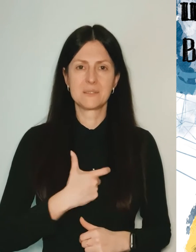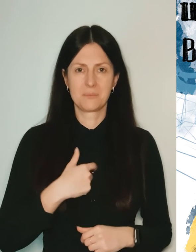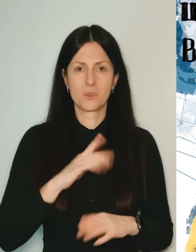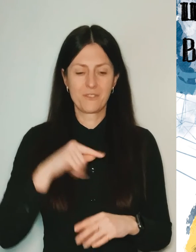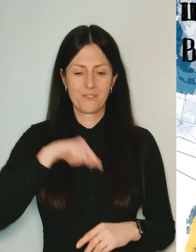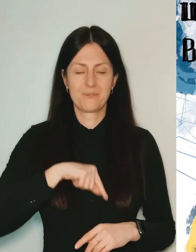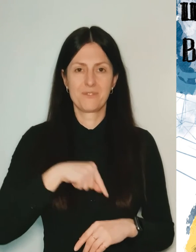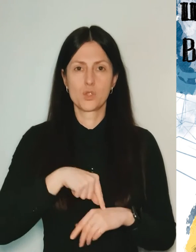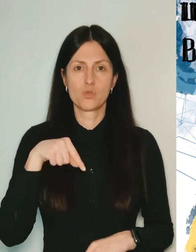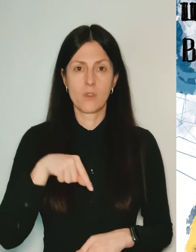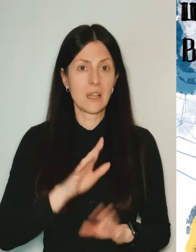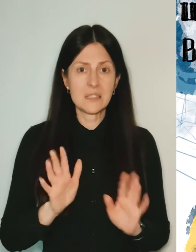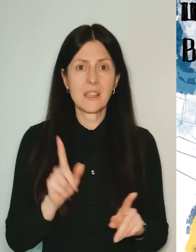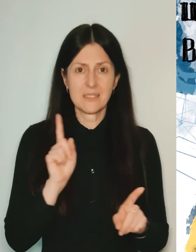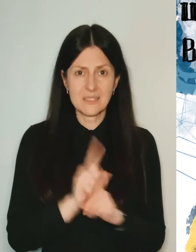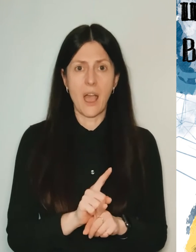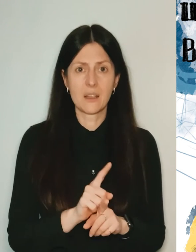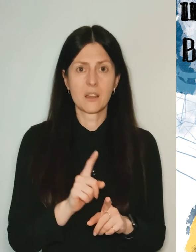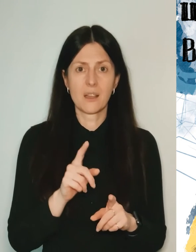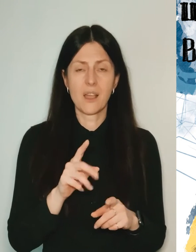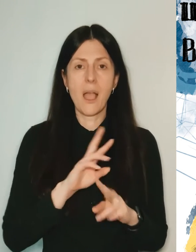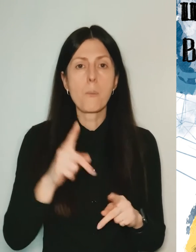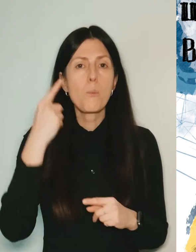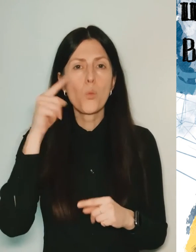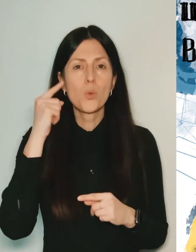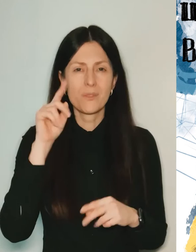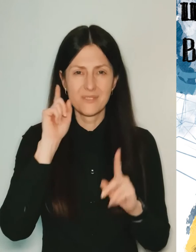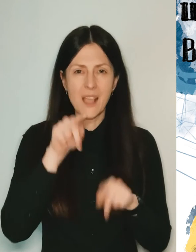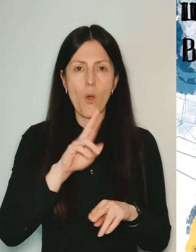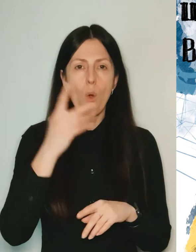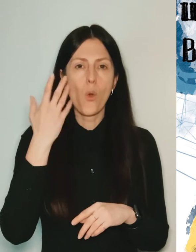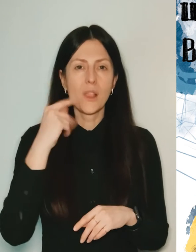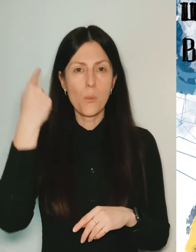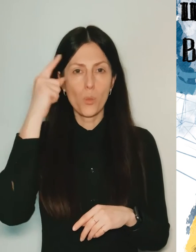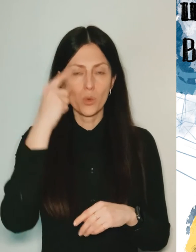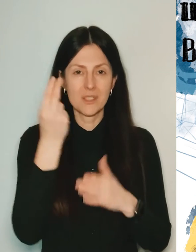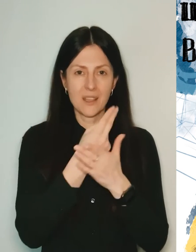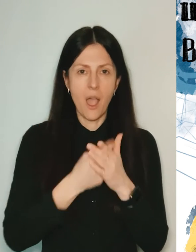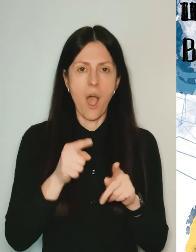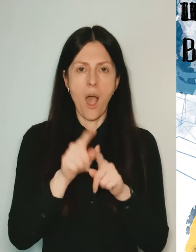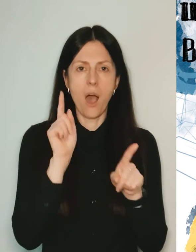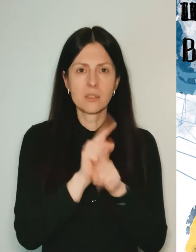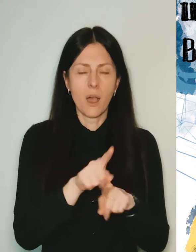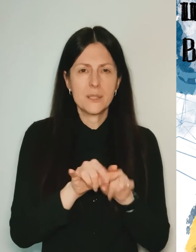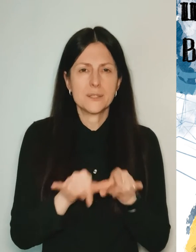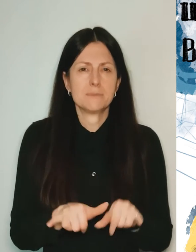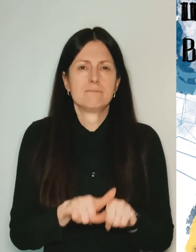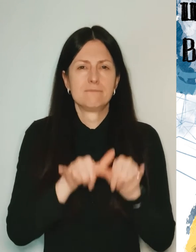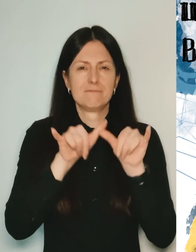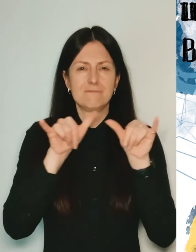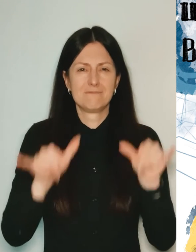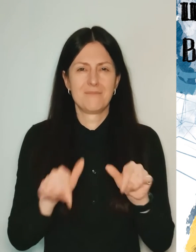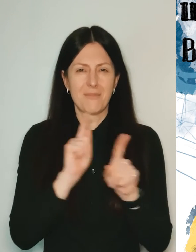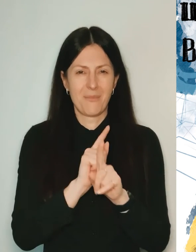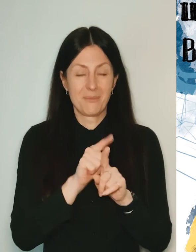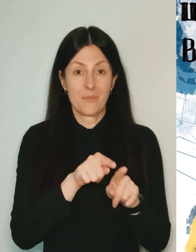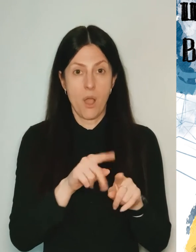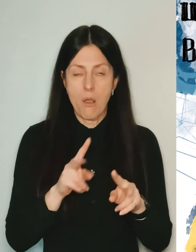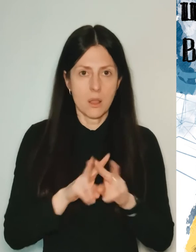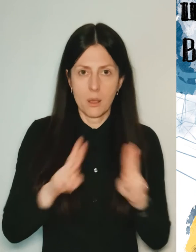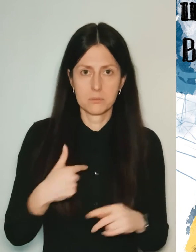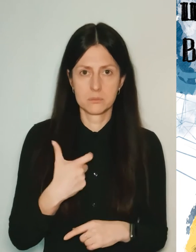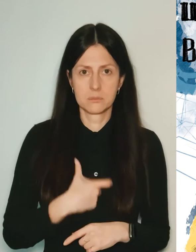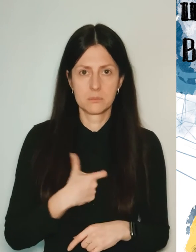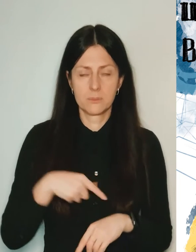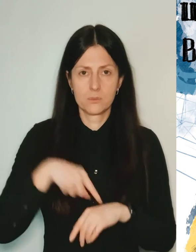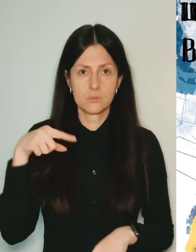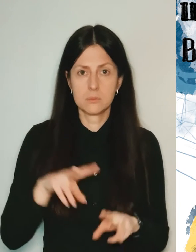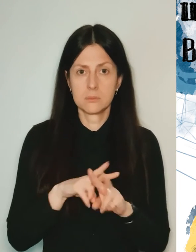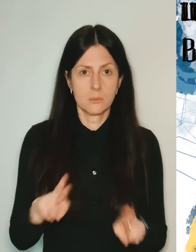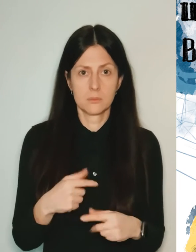they shook like in a cartoon. You know, when they draw cartoons, they portray themselves hyperbolically, that's how I felt.